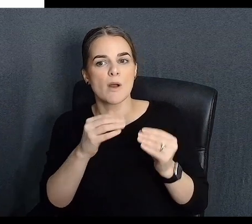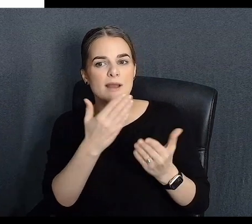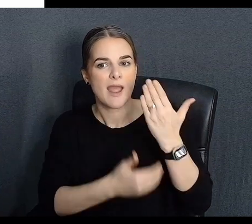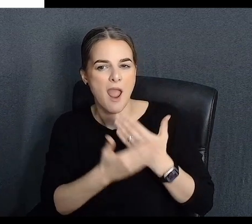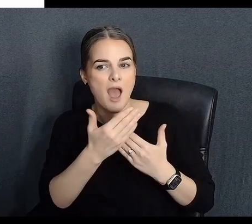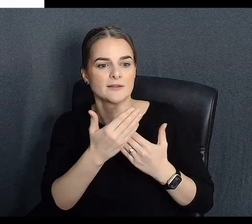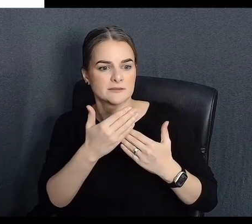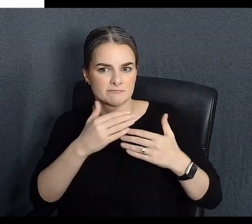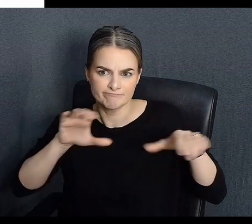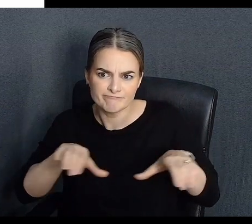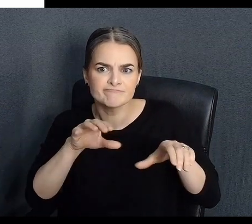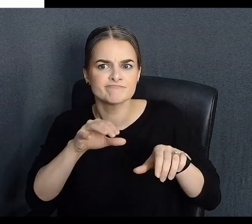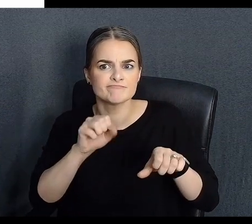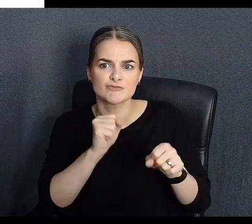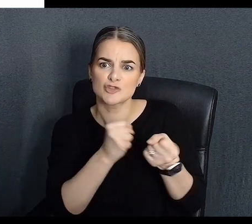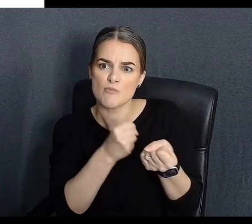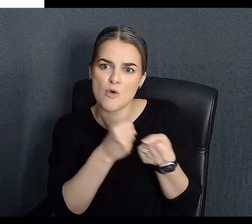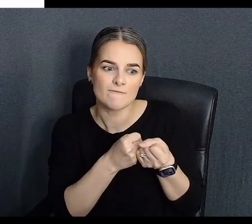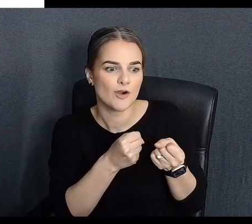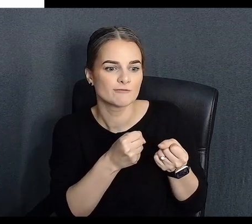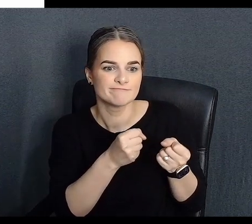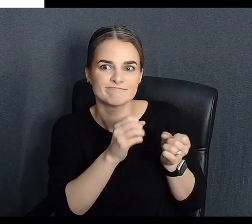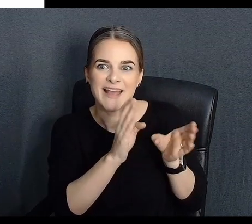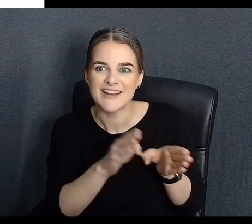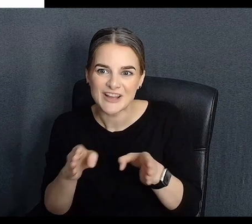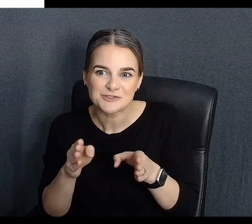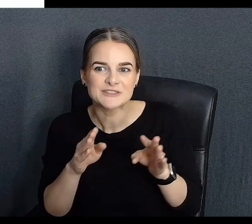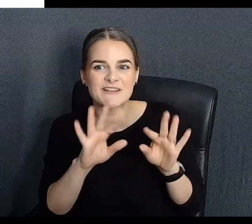families, teams with getting some of those more